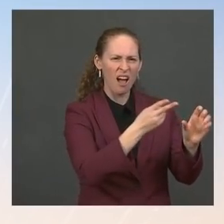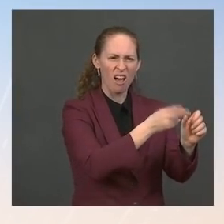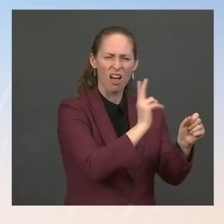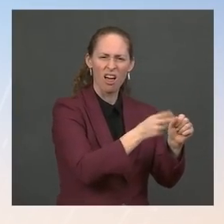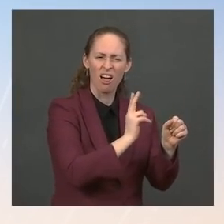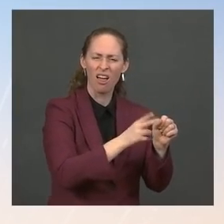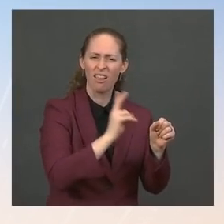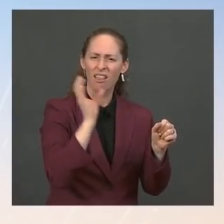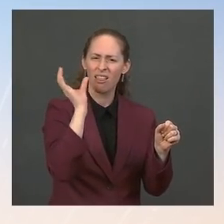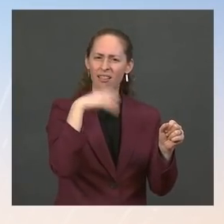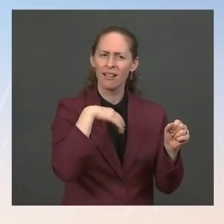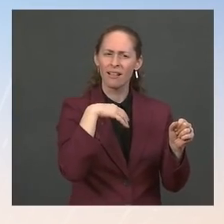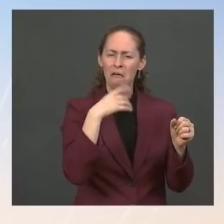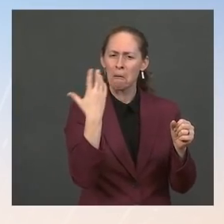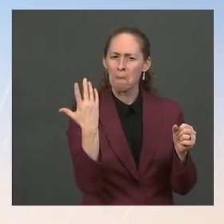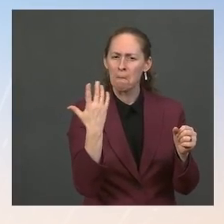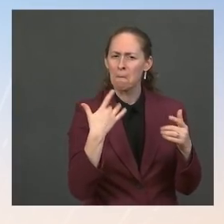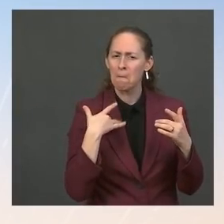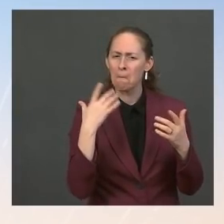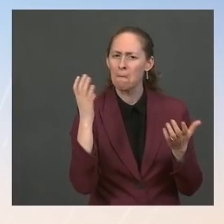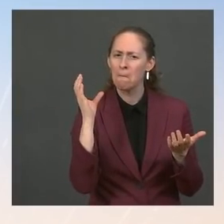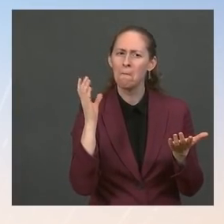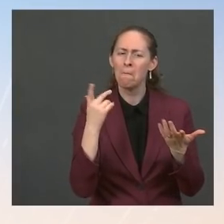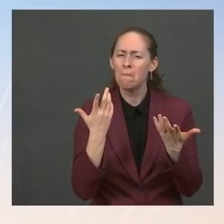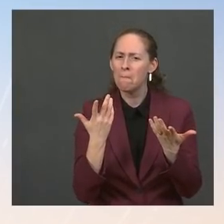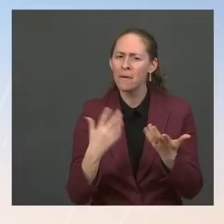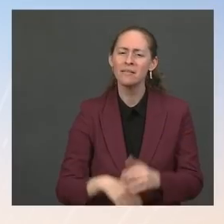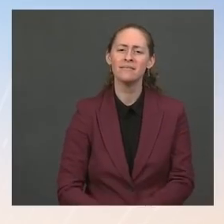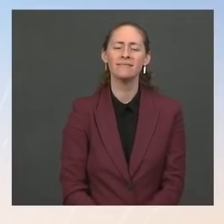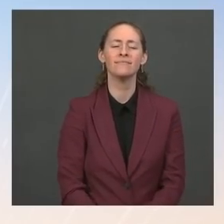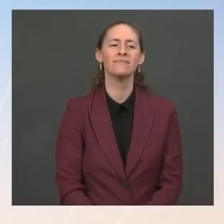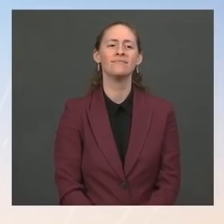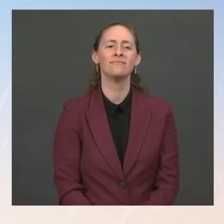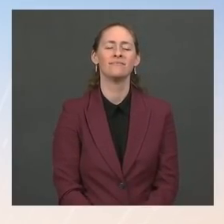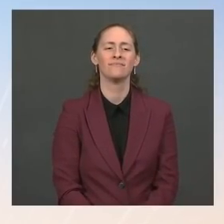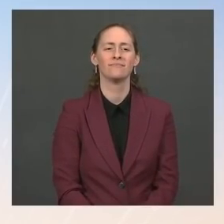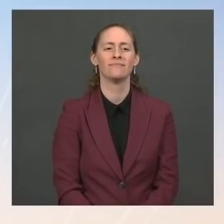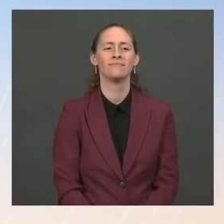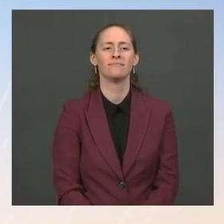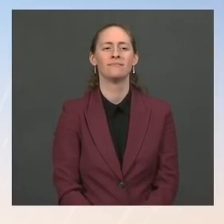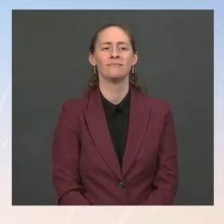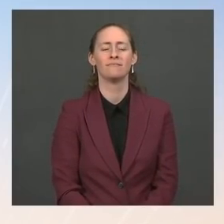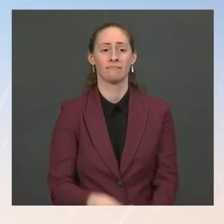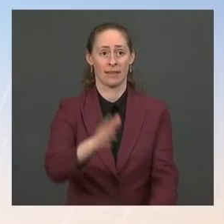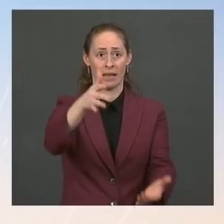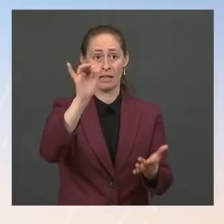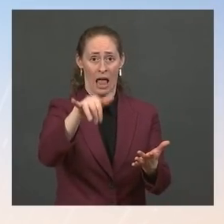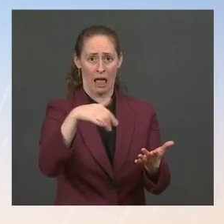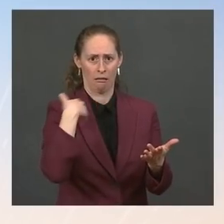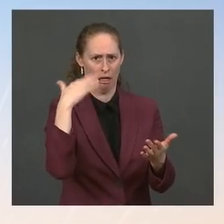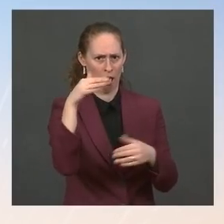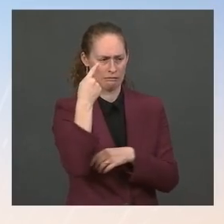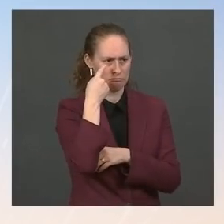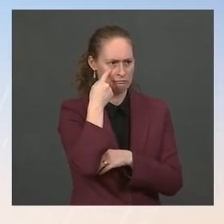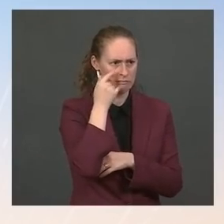is that people feel the vast majority of the American public, even when there -- as there are concerns about cost of household goods